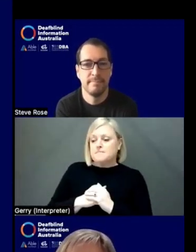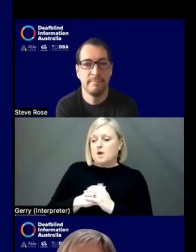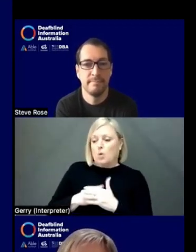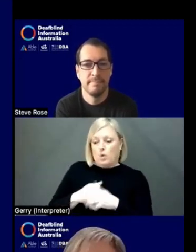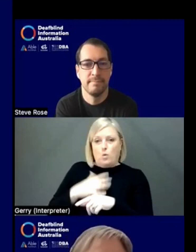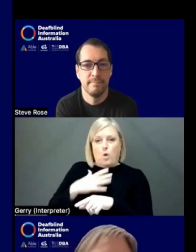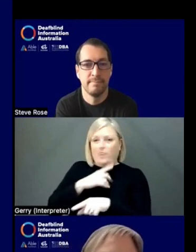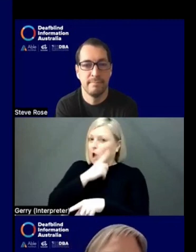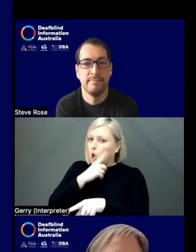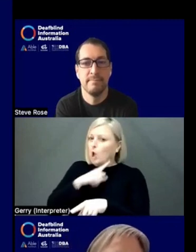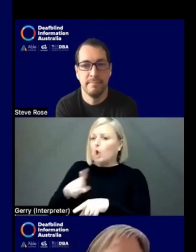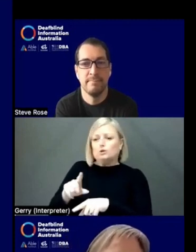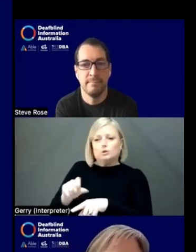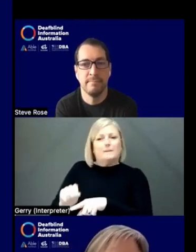world around her?